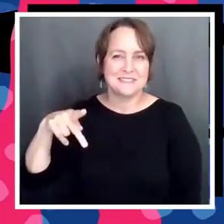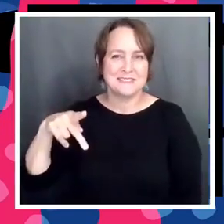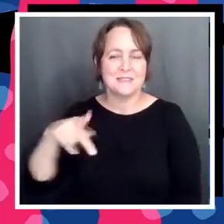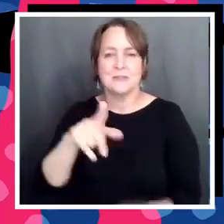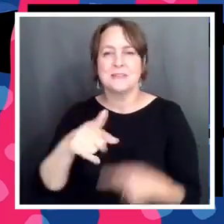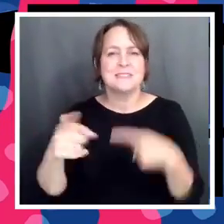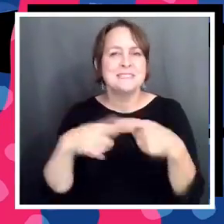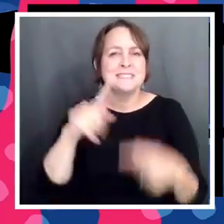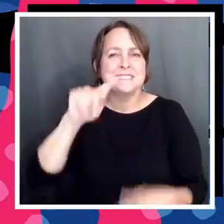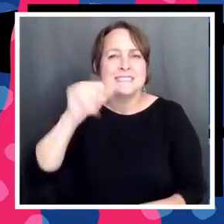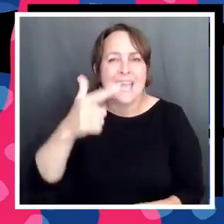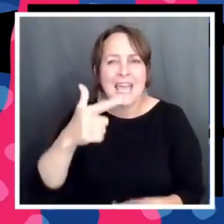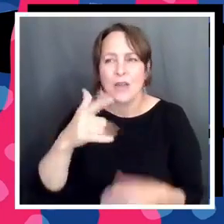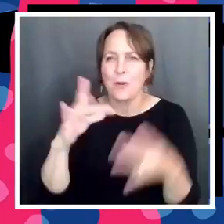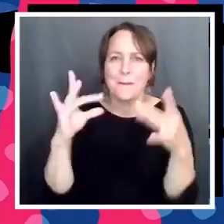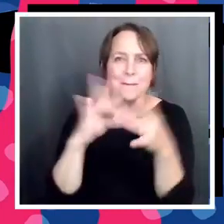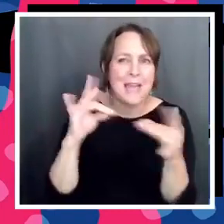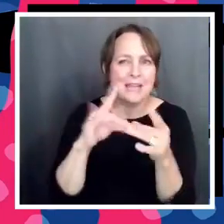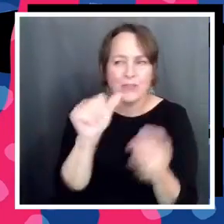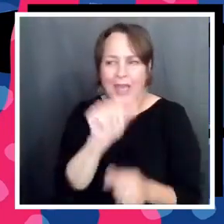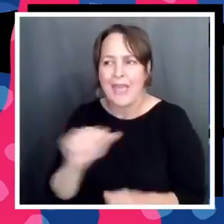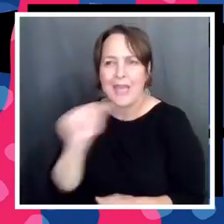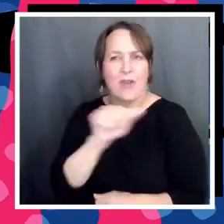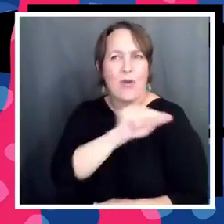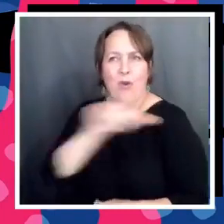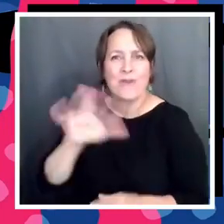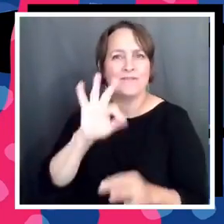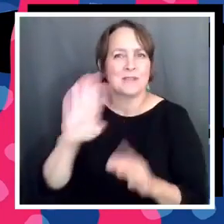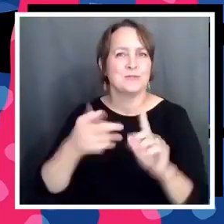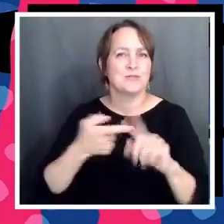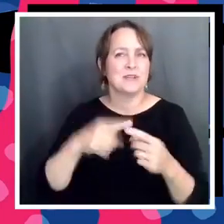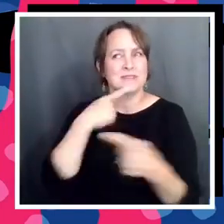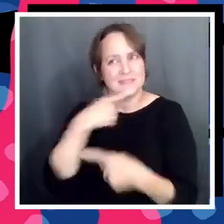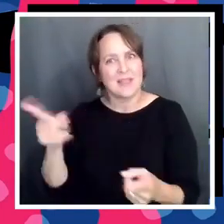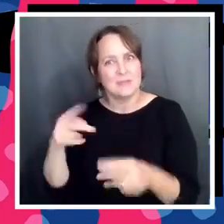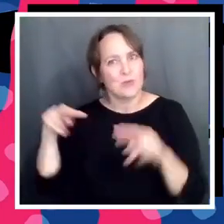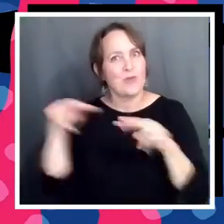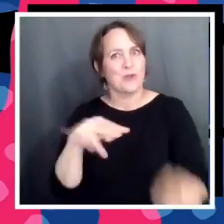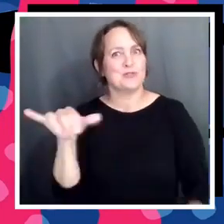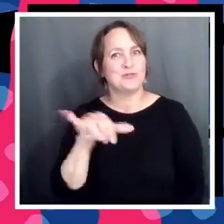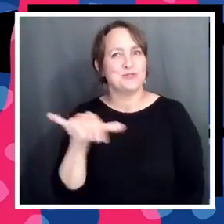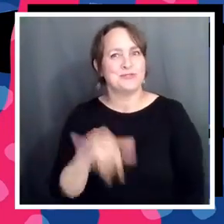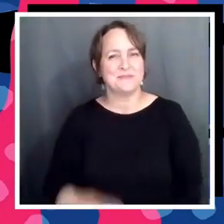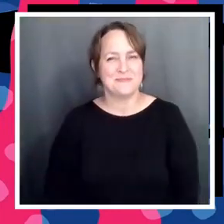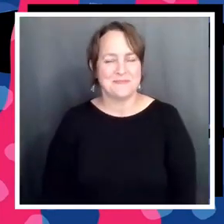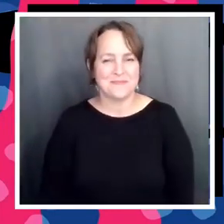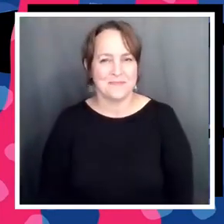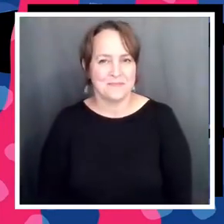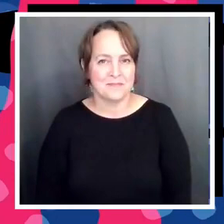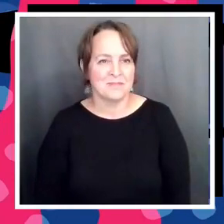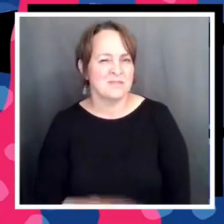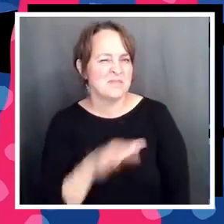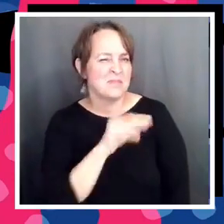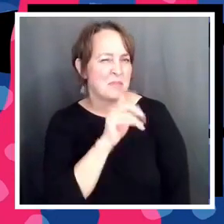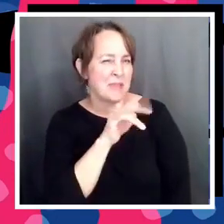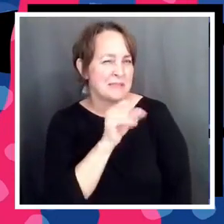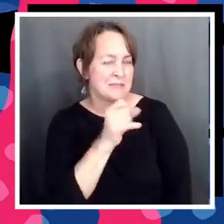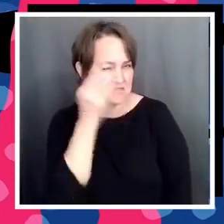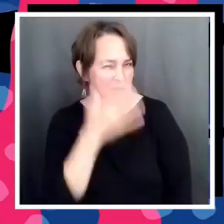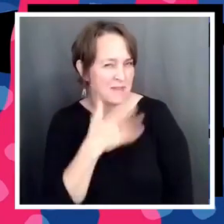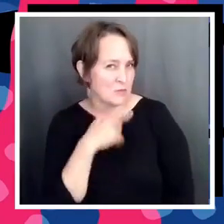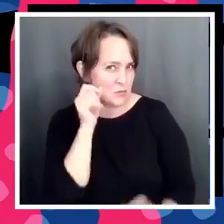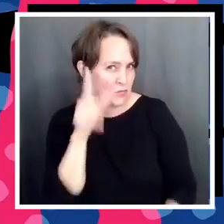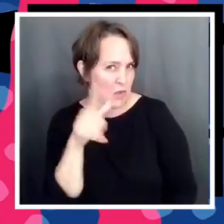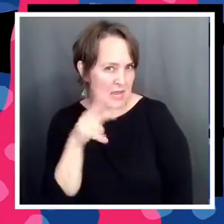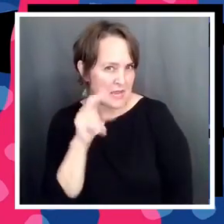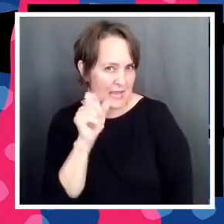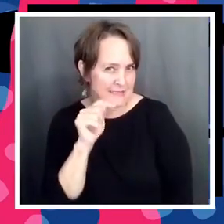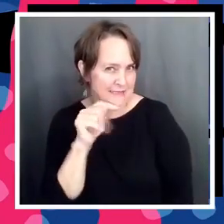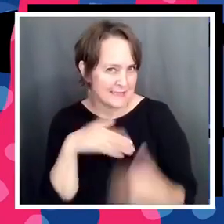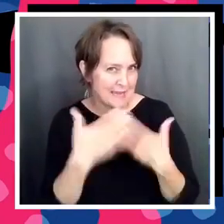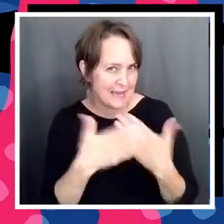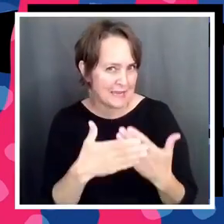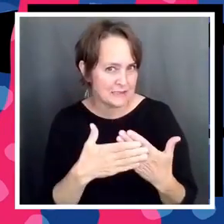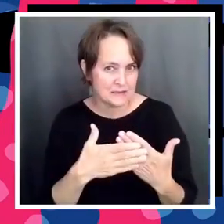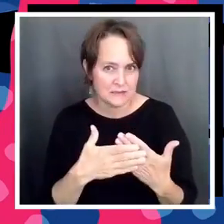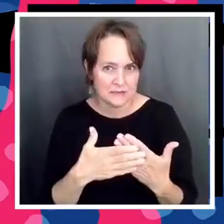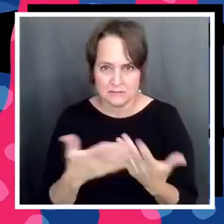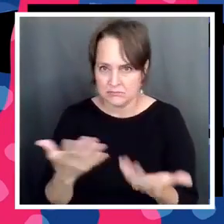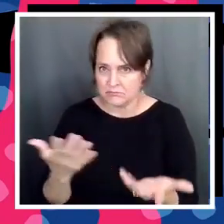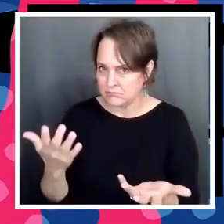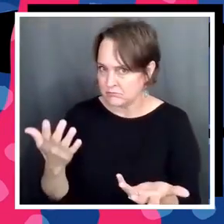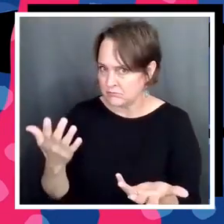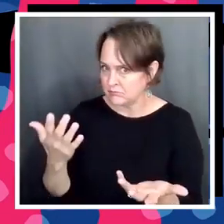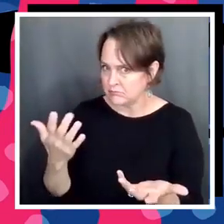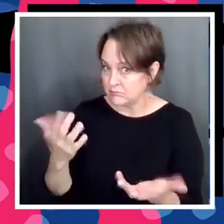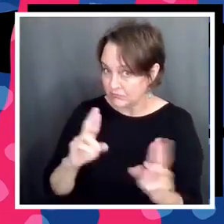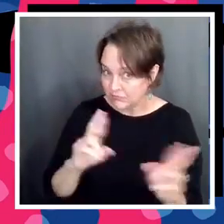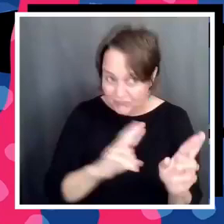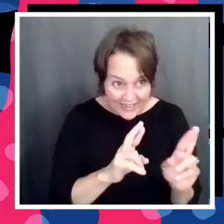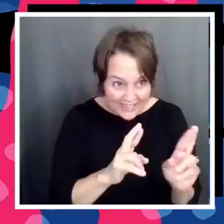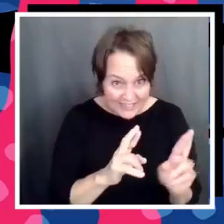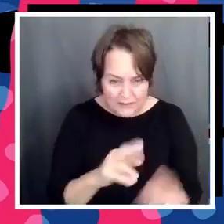HOUSE.